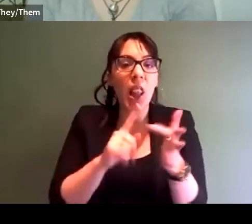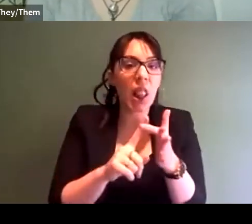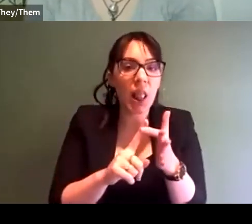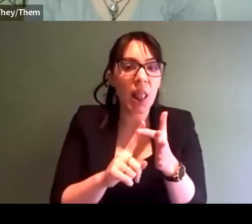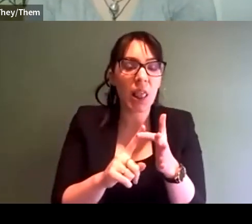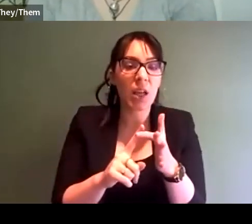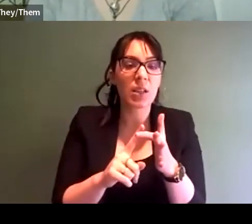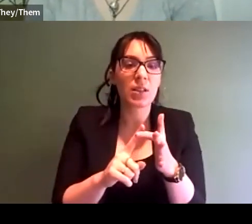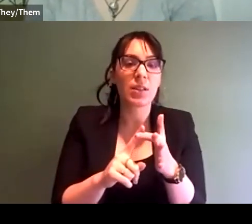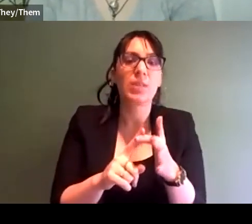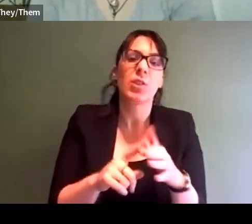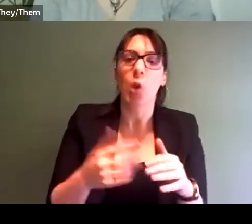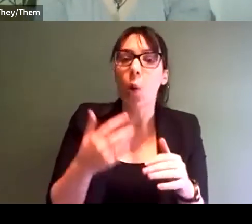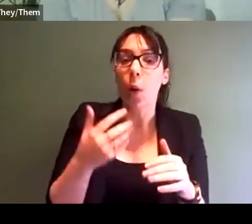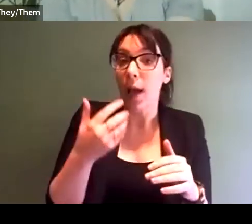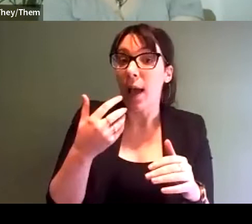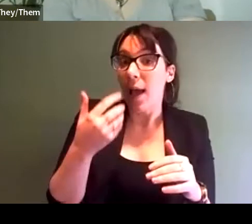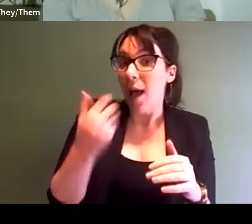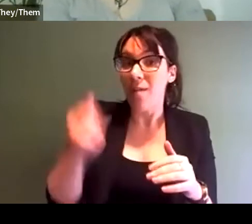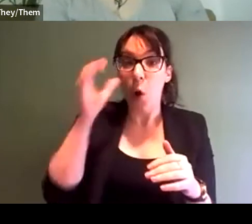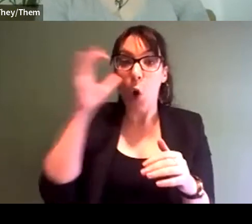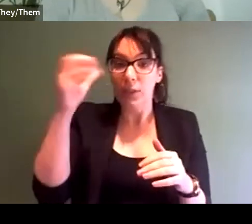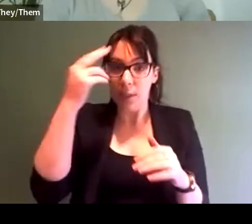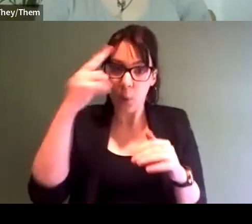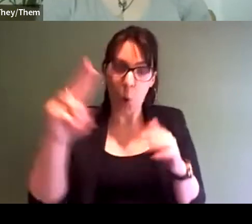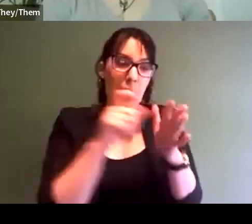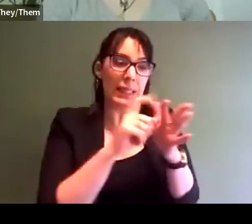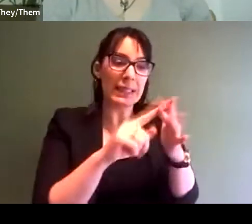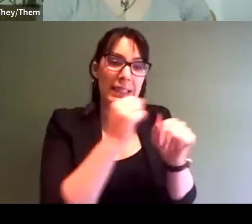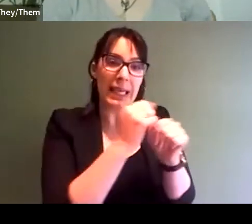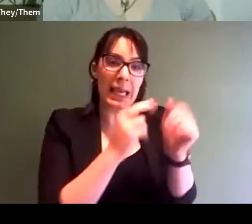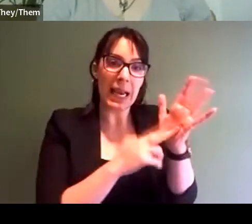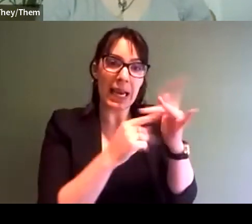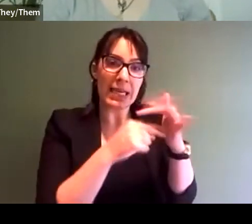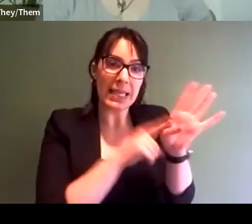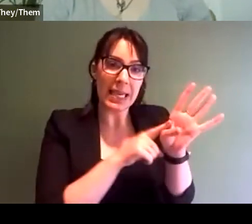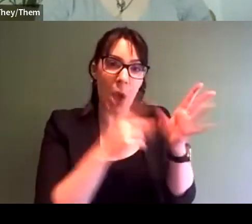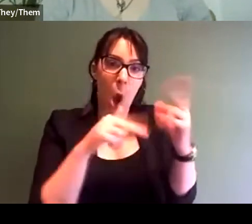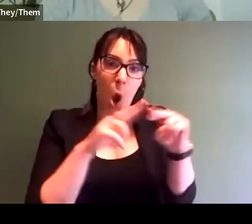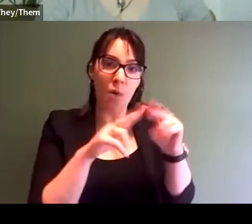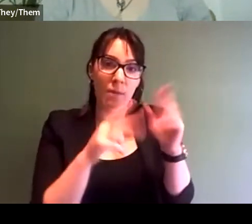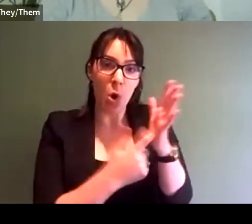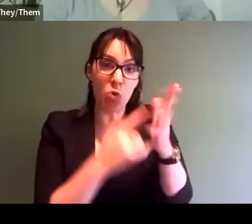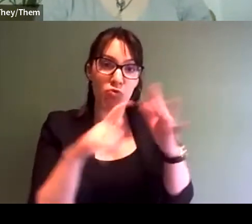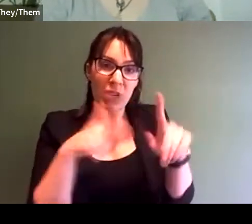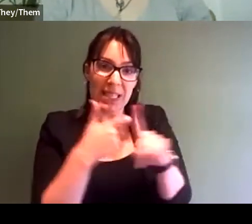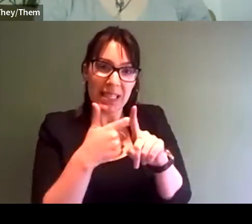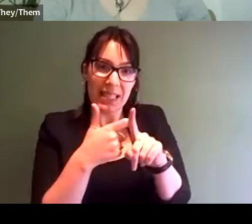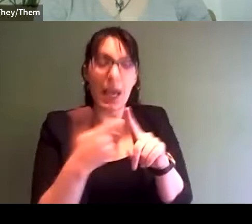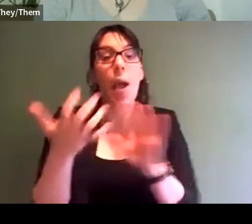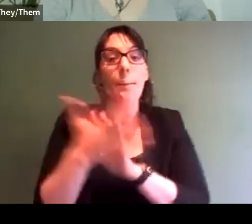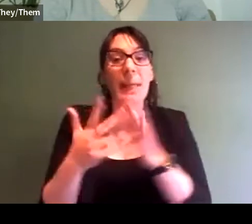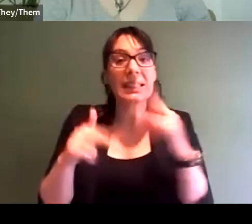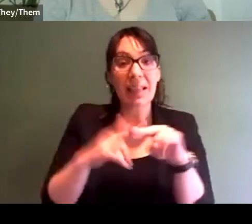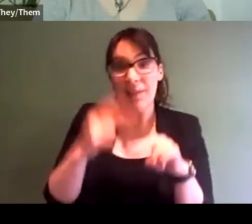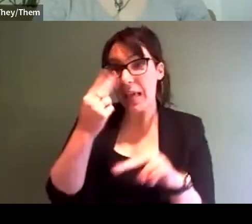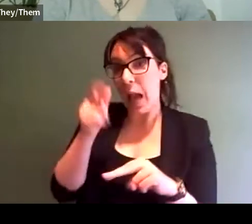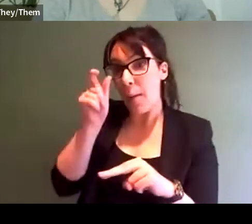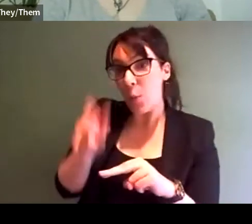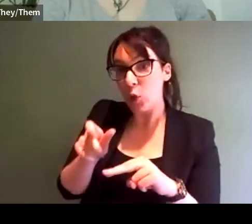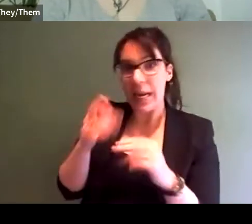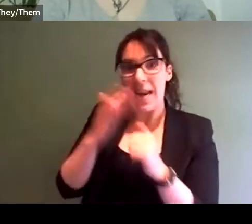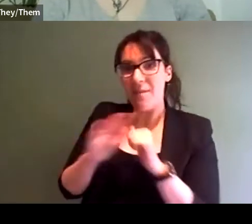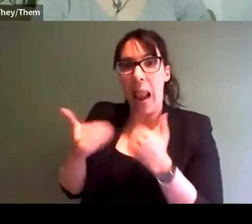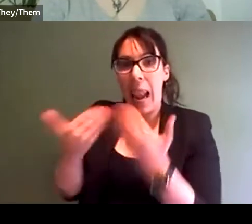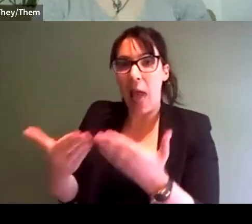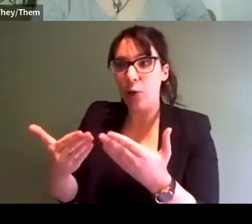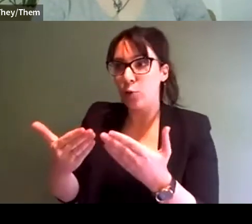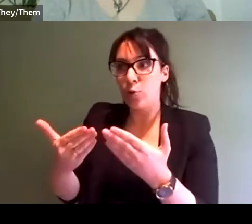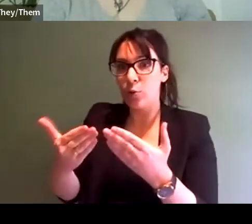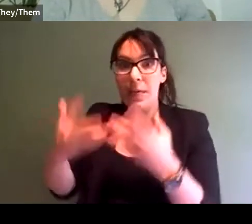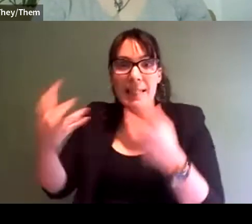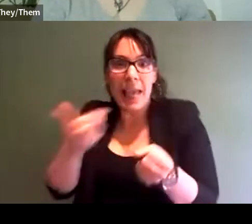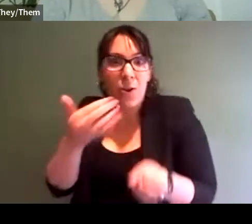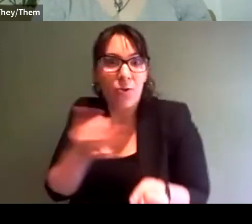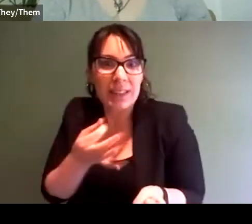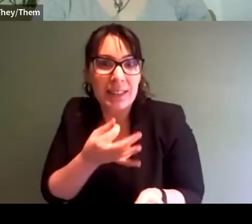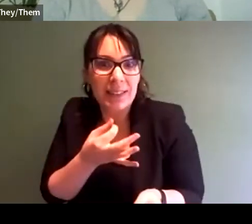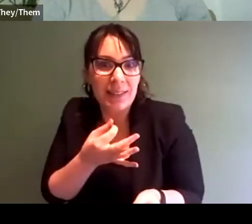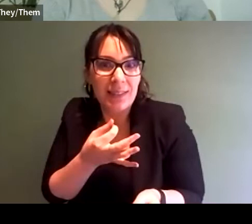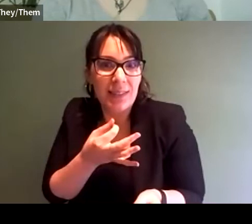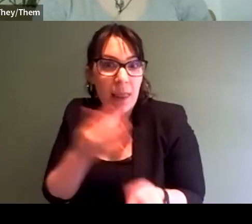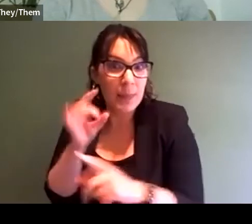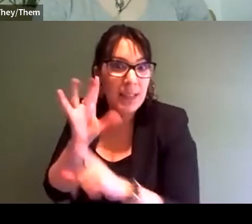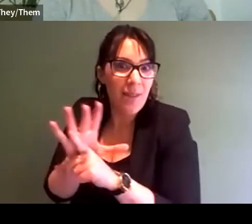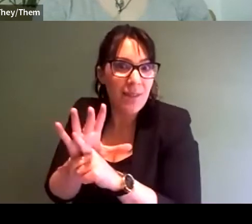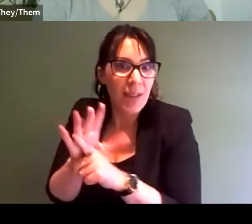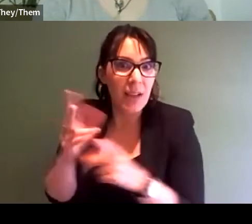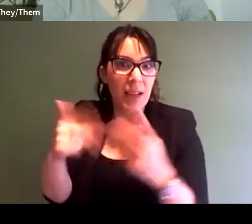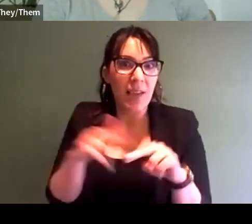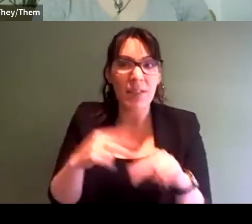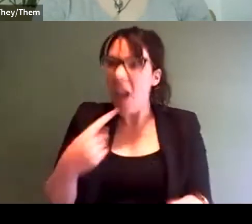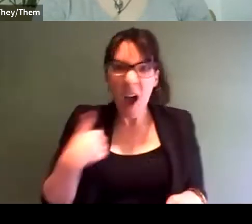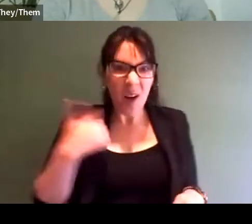On this this thing called dignity of risk. And the idea is that if a young person is never allowed to take a risk on it always told you know if they have an idea of like I will go into the factory and you're like no you can't do that.